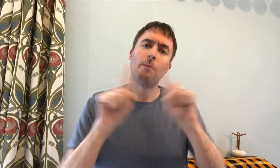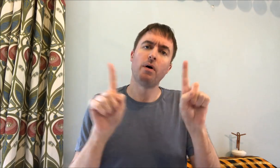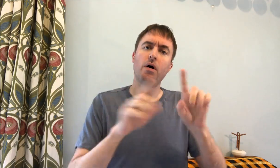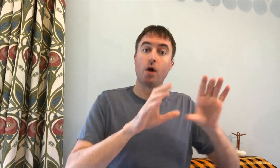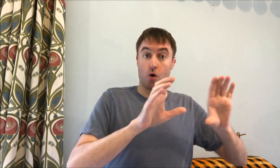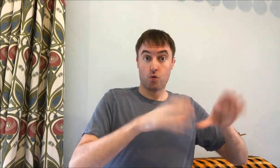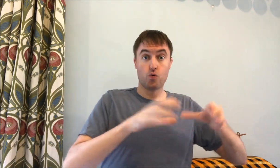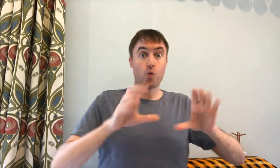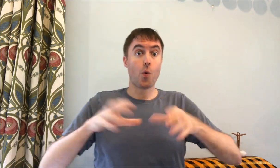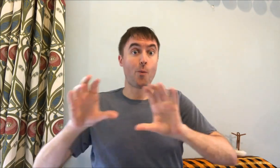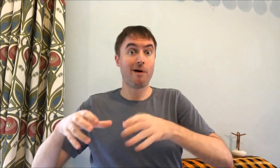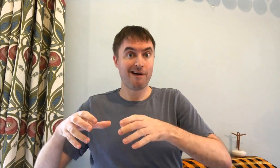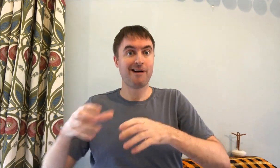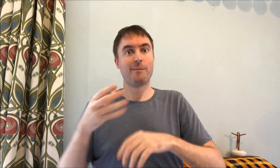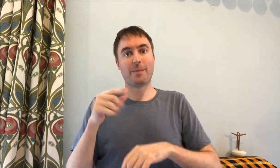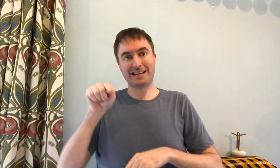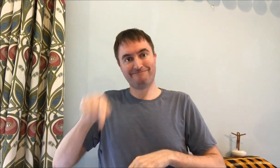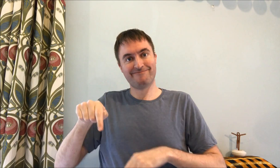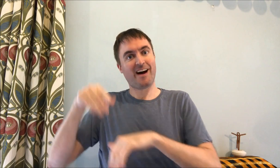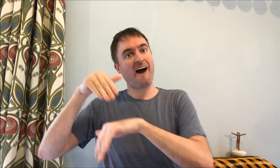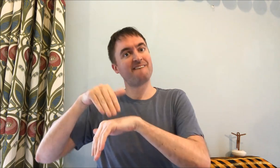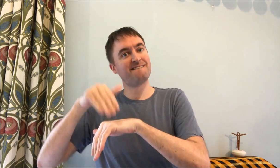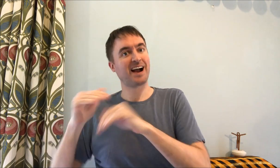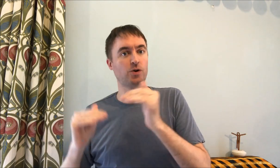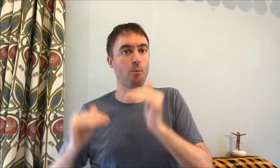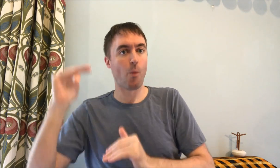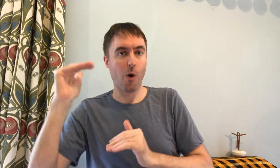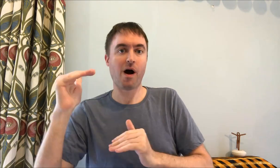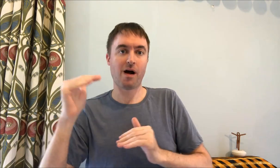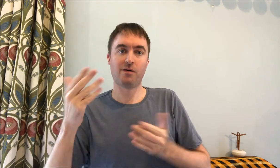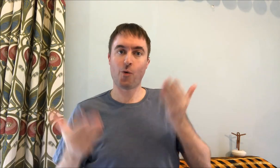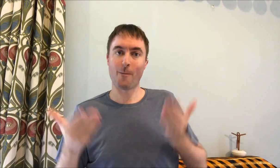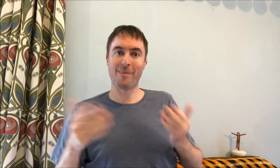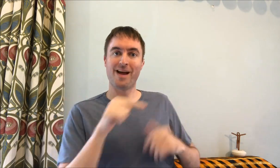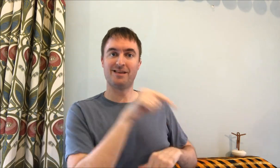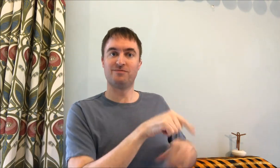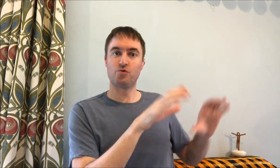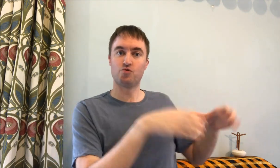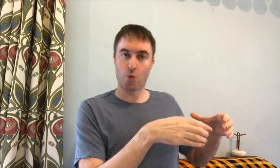but some groups are affected more than others.